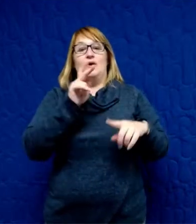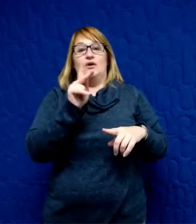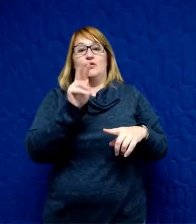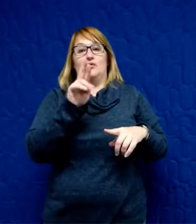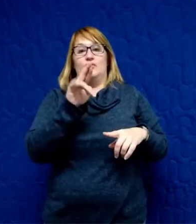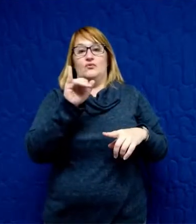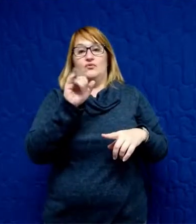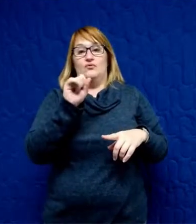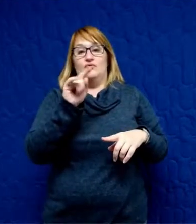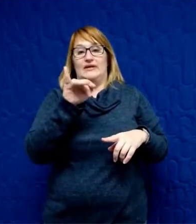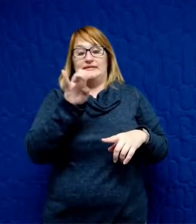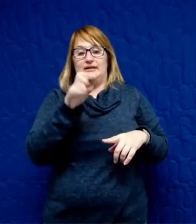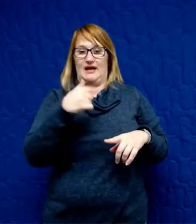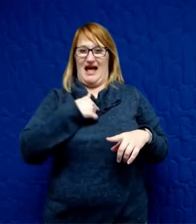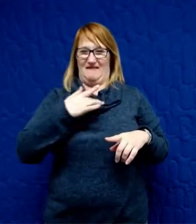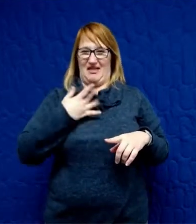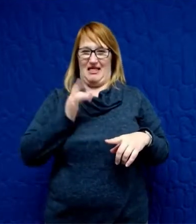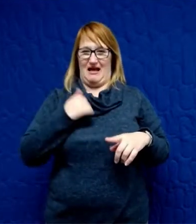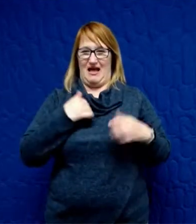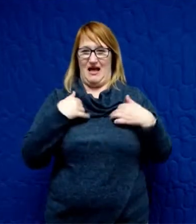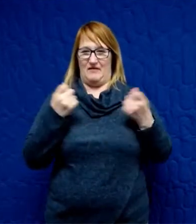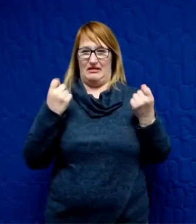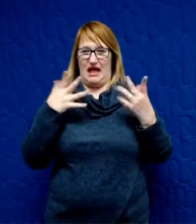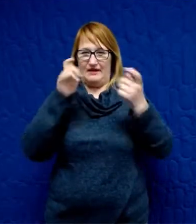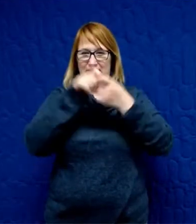like I have a lot more details and specific procedures